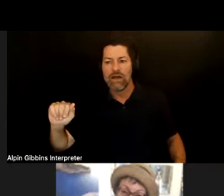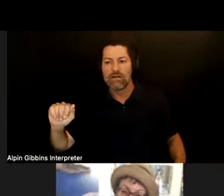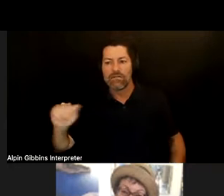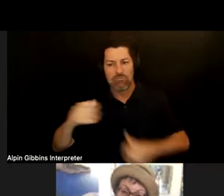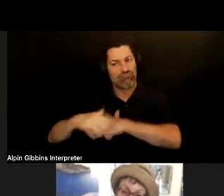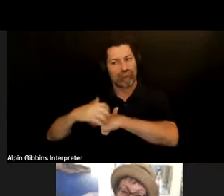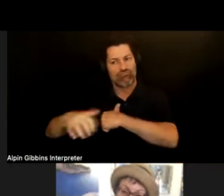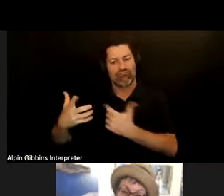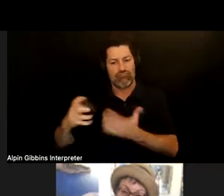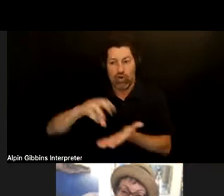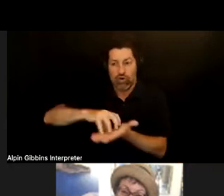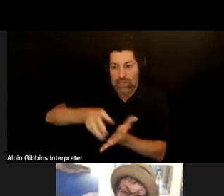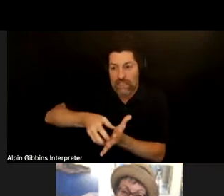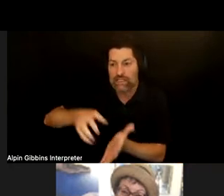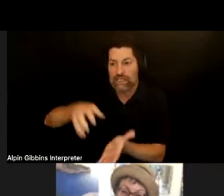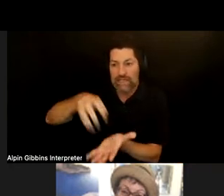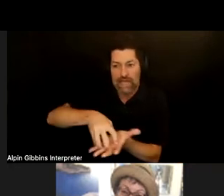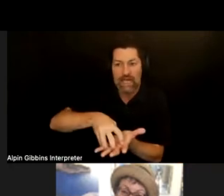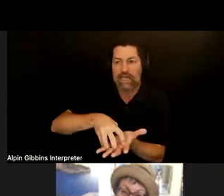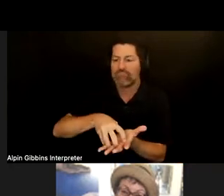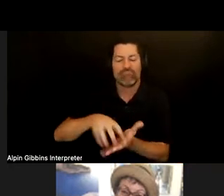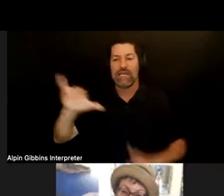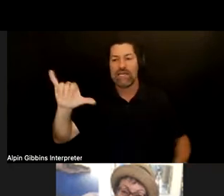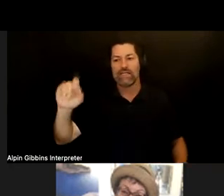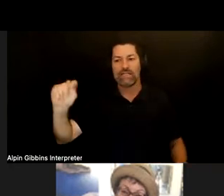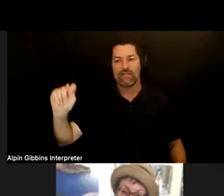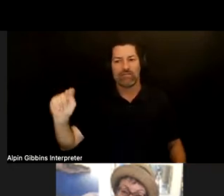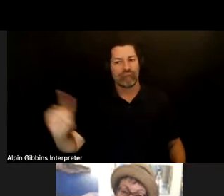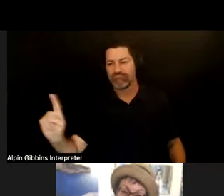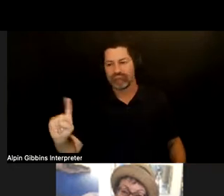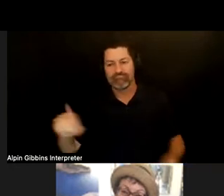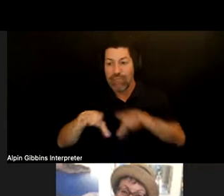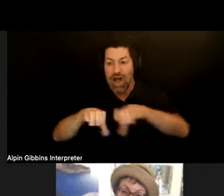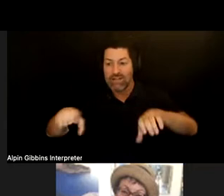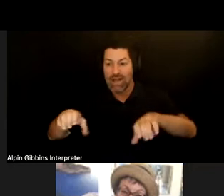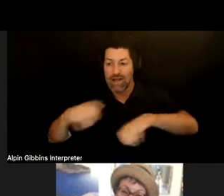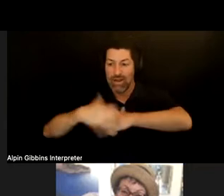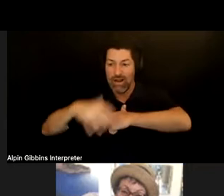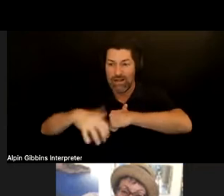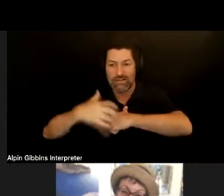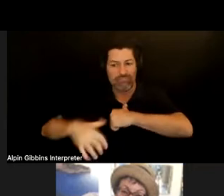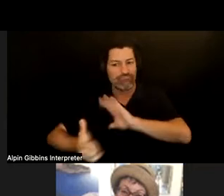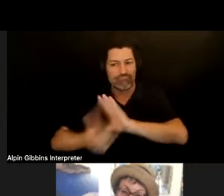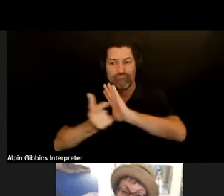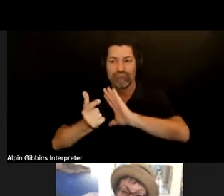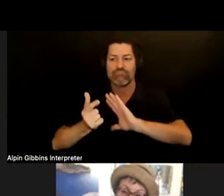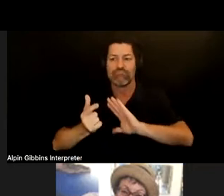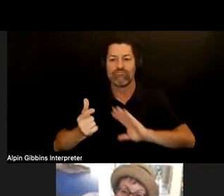will have yeast in it. 19:23:21 No hot dog buns right. Some Jews